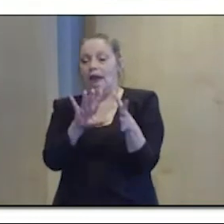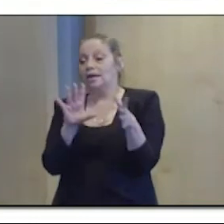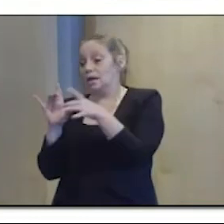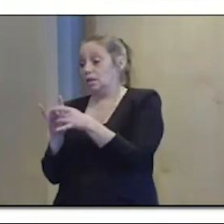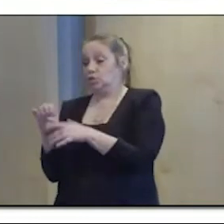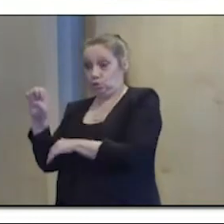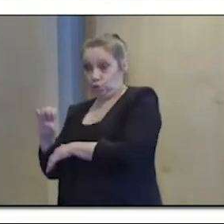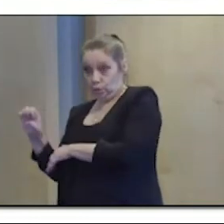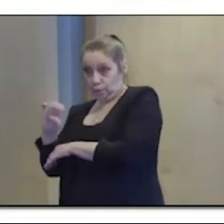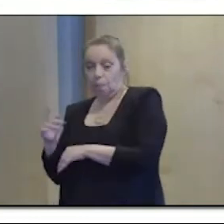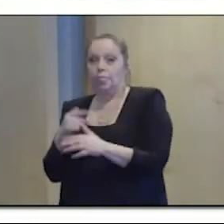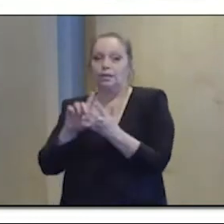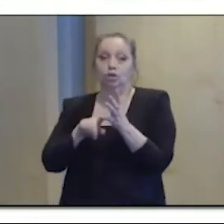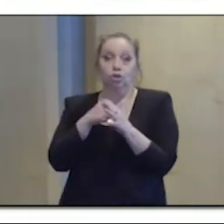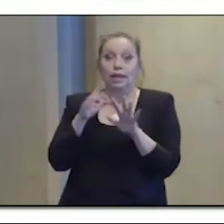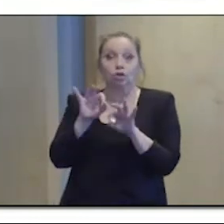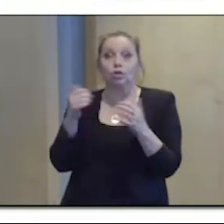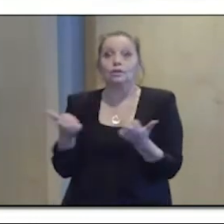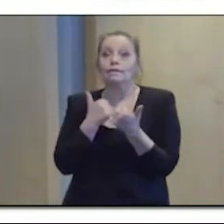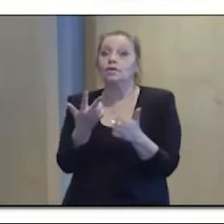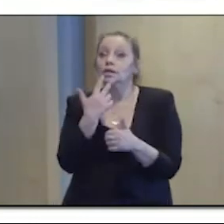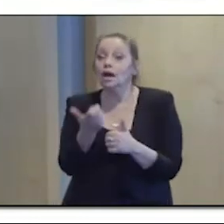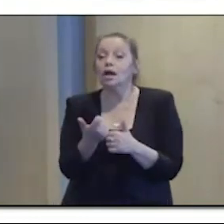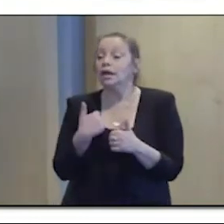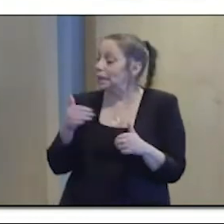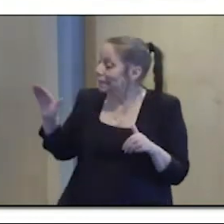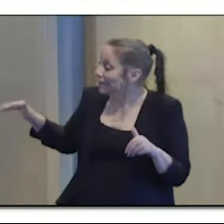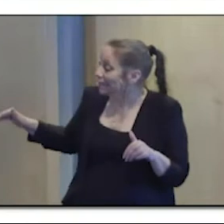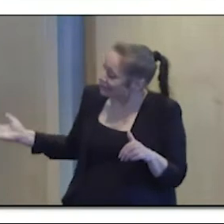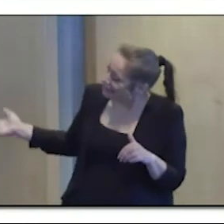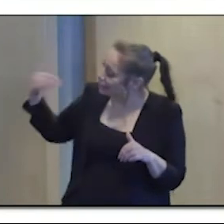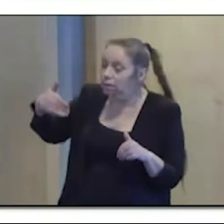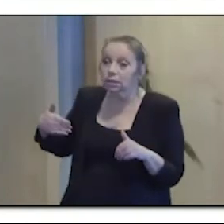if the UK doesn't have enough electricity it can call on its neighbours and we'll come back